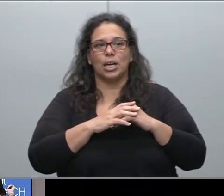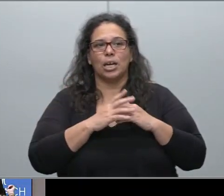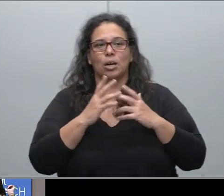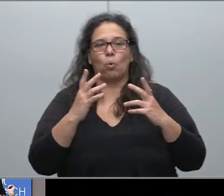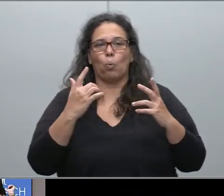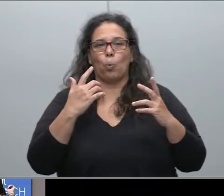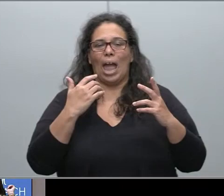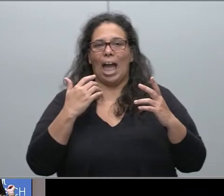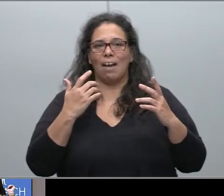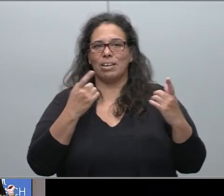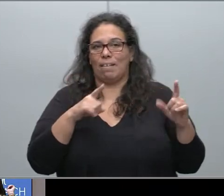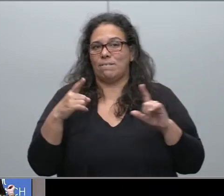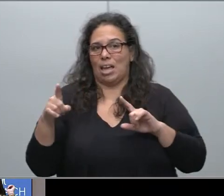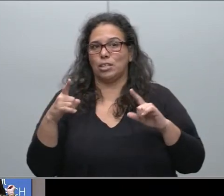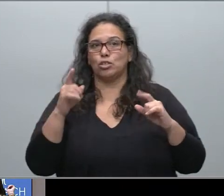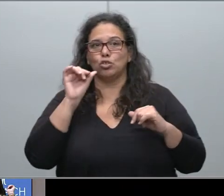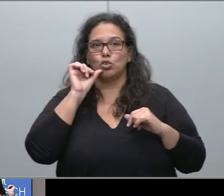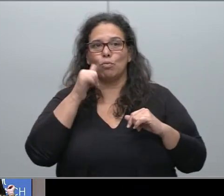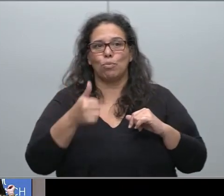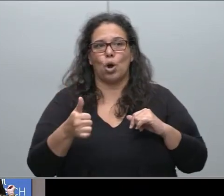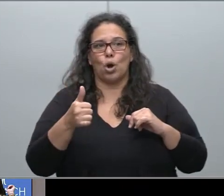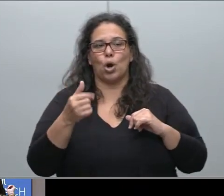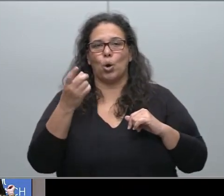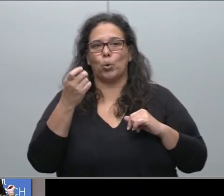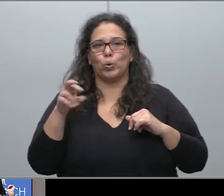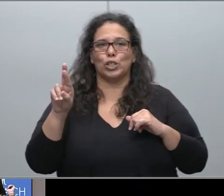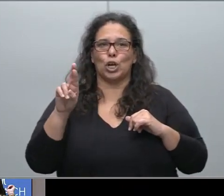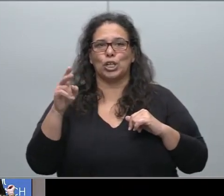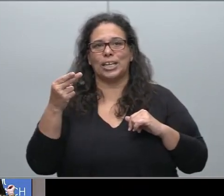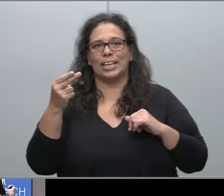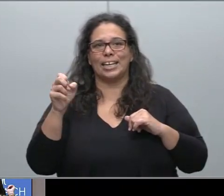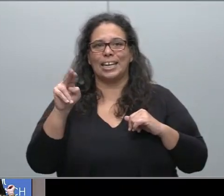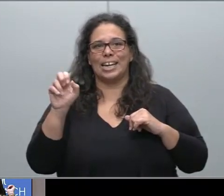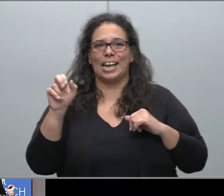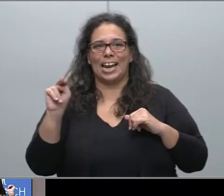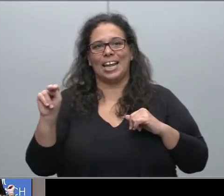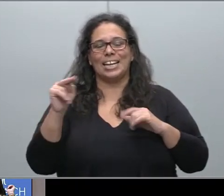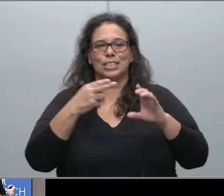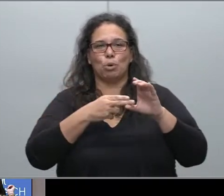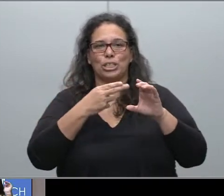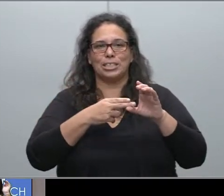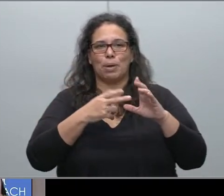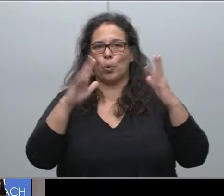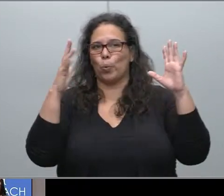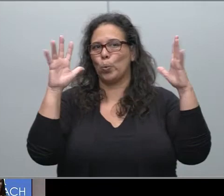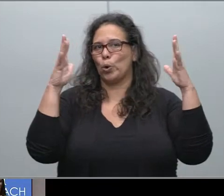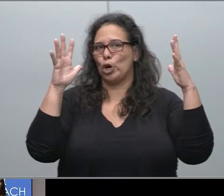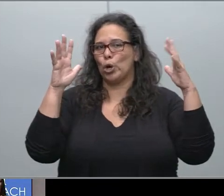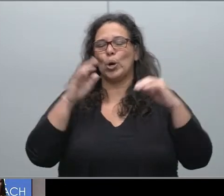I get advised to do a living trust for my son, just in case it's happened to me